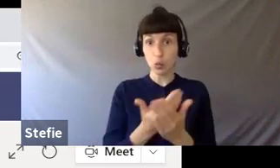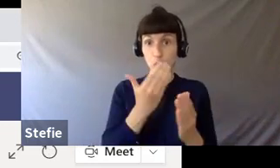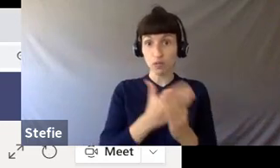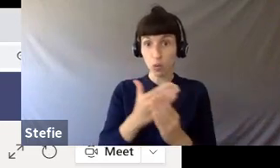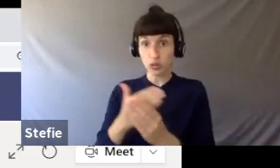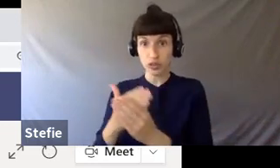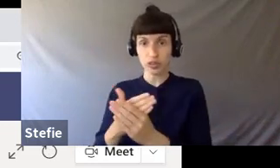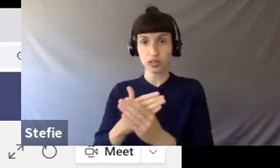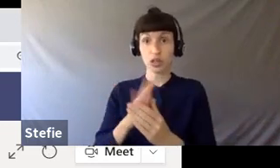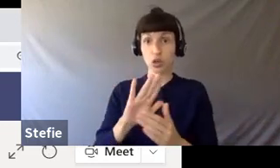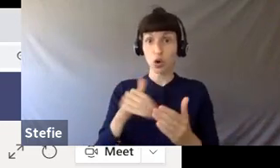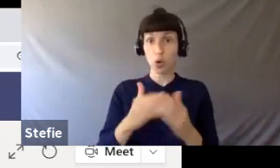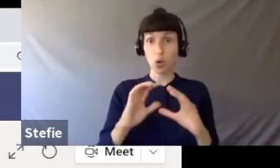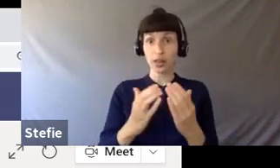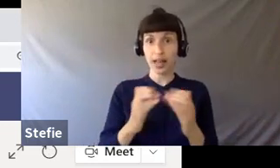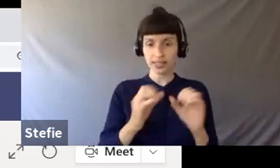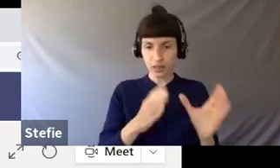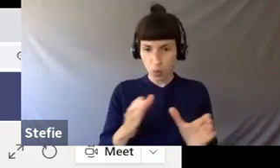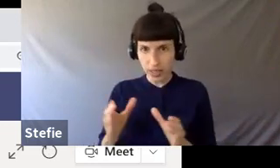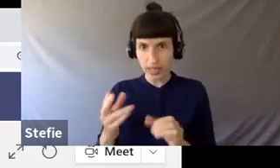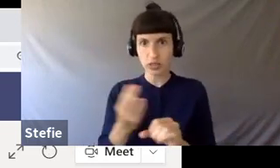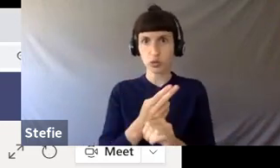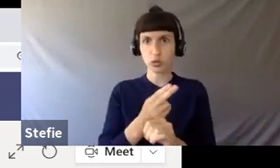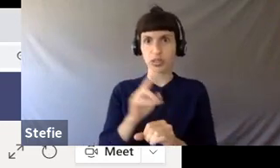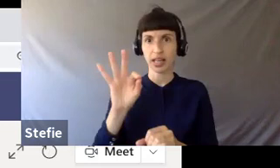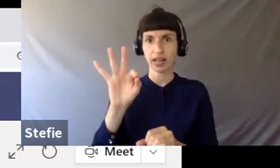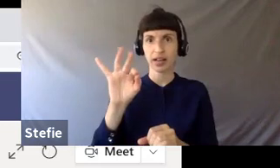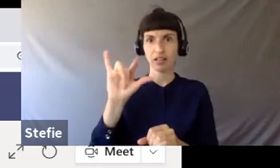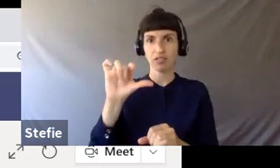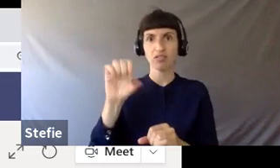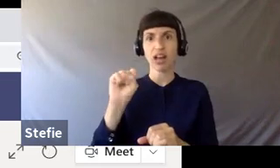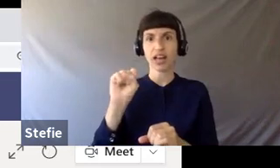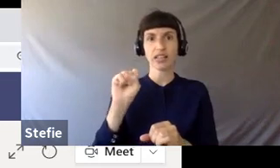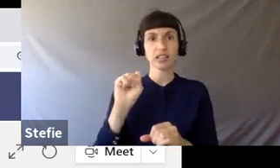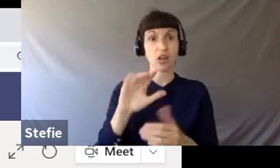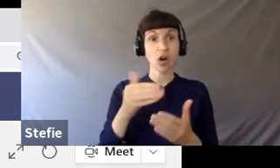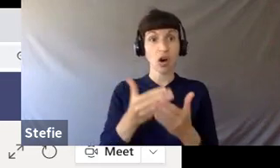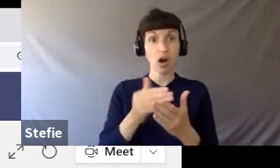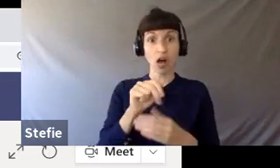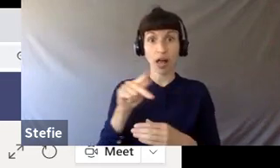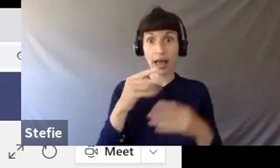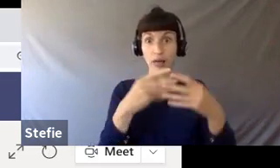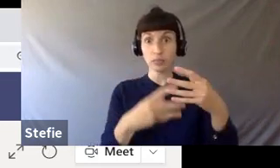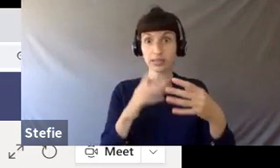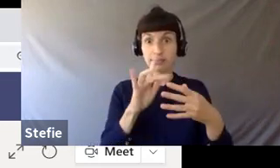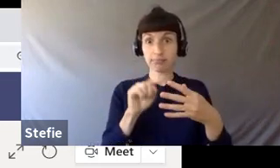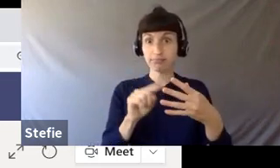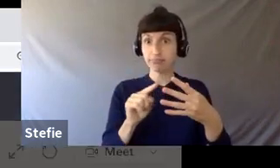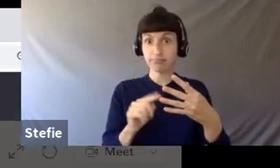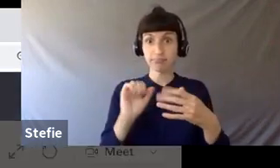anything you want to click to create new templates, create new folders and organizer class using files. Everything is here from Microsoft